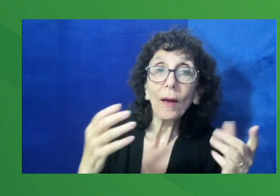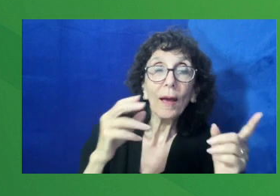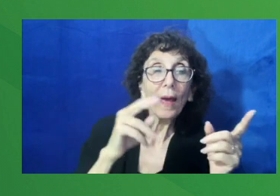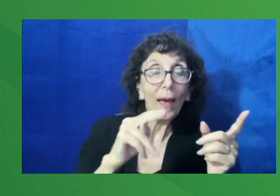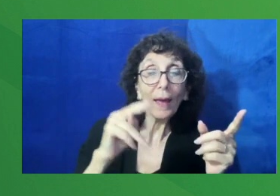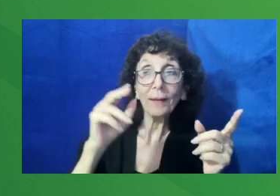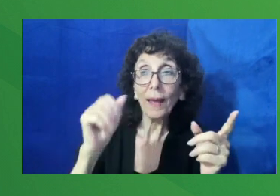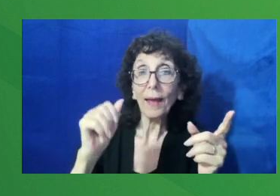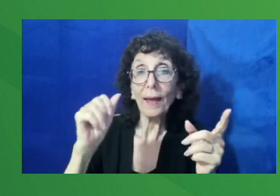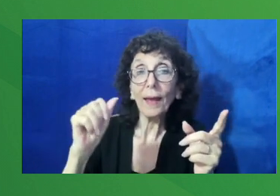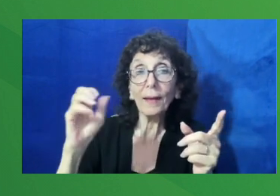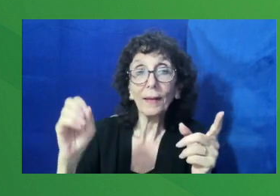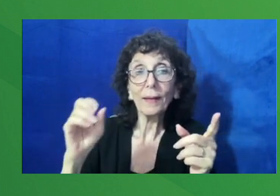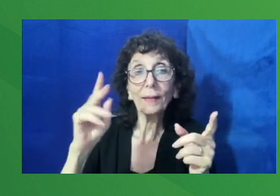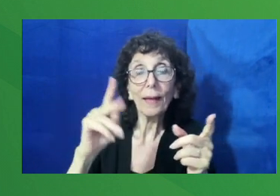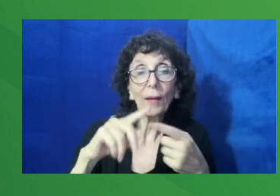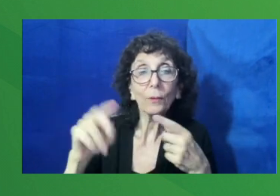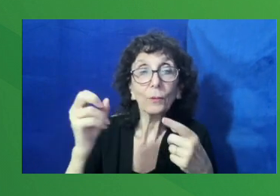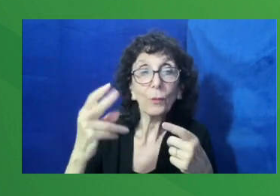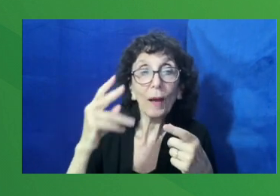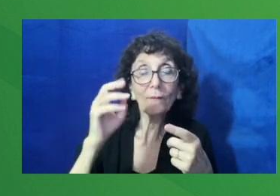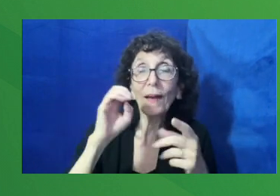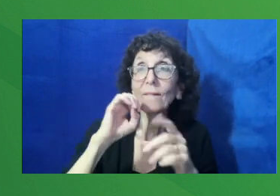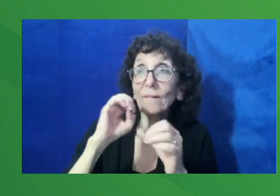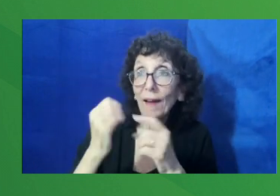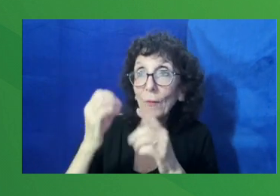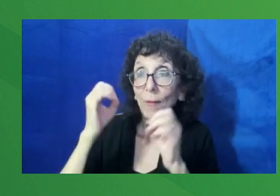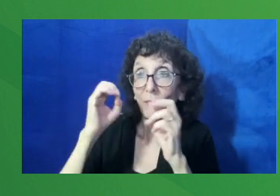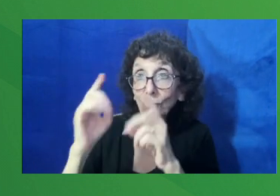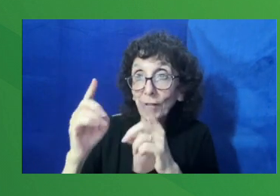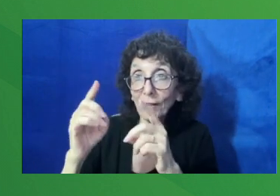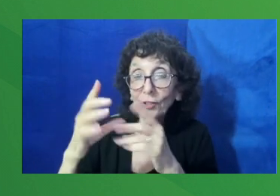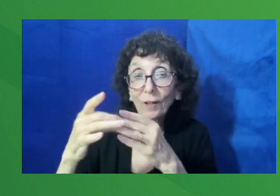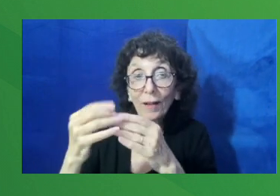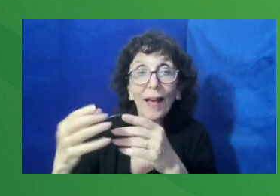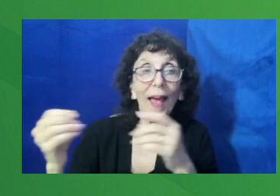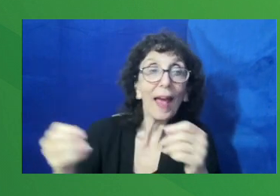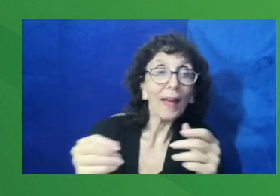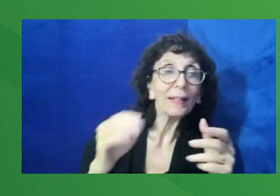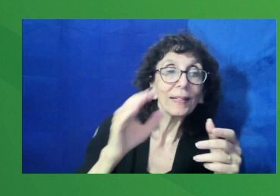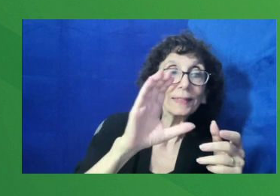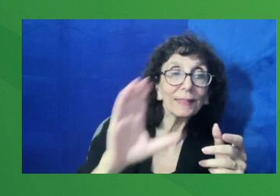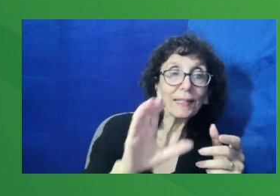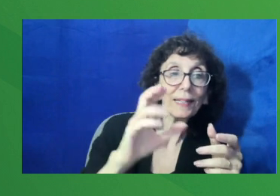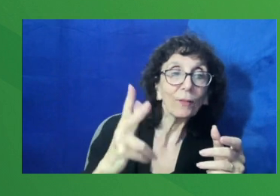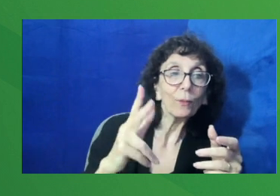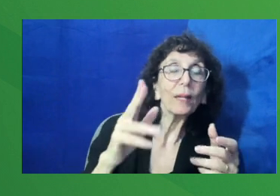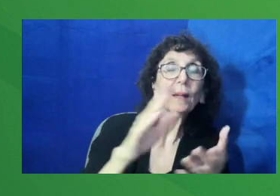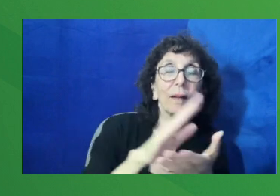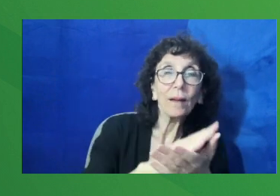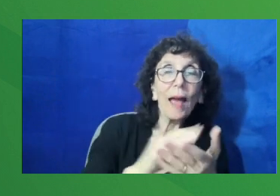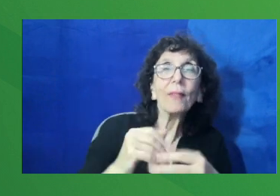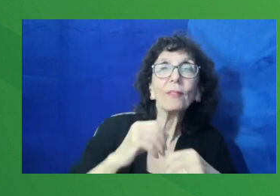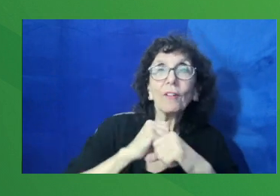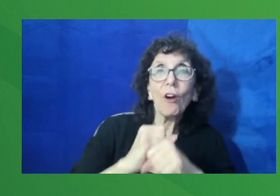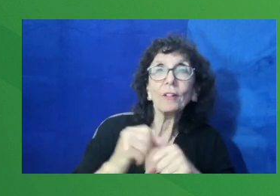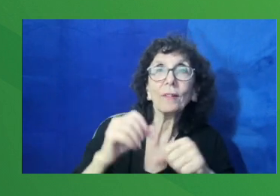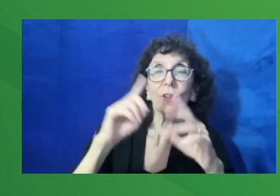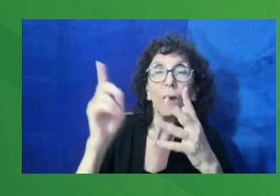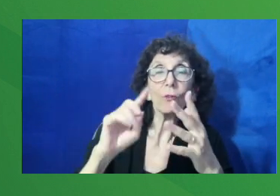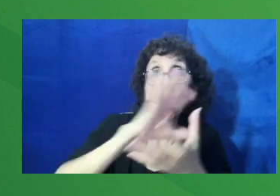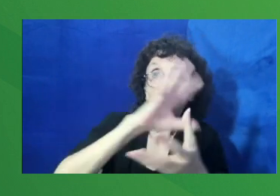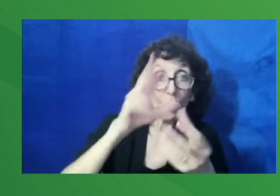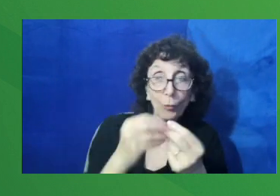12 EE guidelines as well as C3 and Guardian of Democracy. Next slide. This learning framework